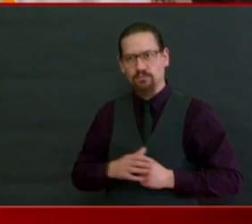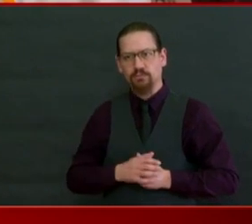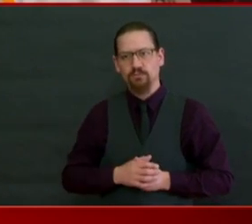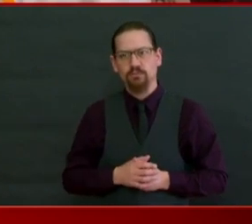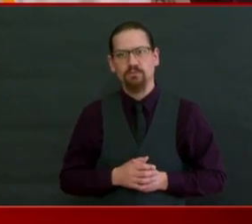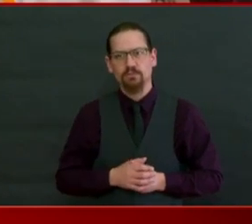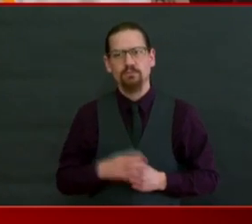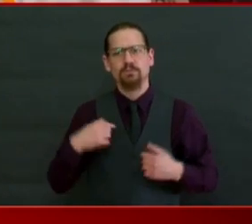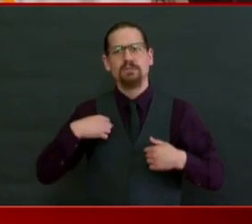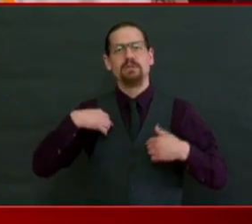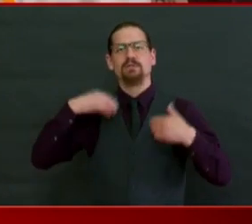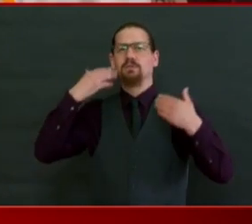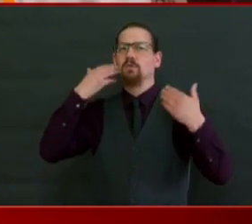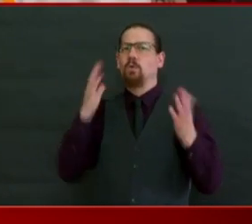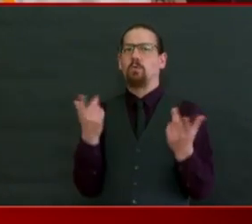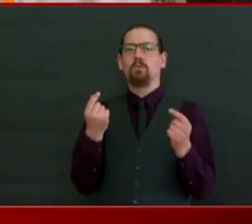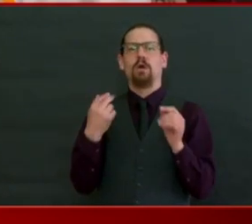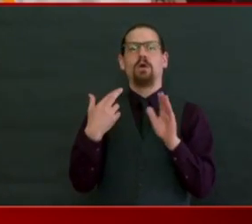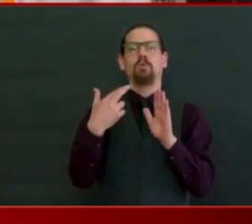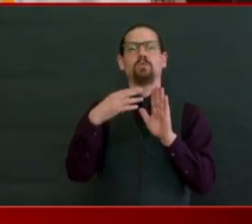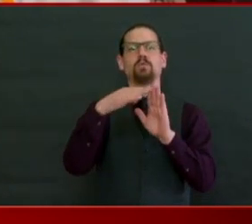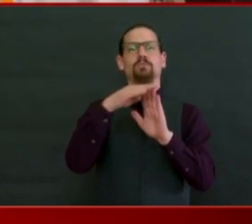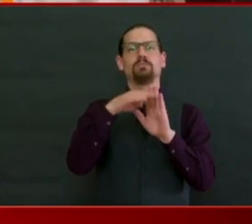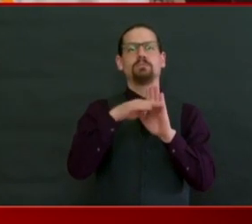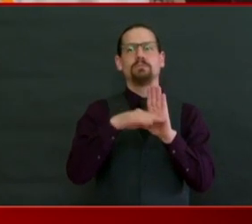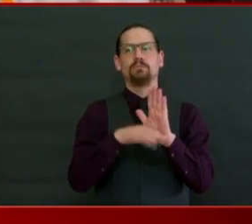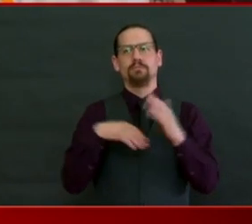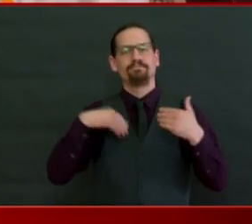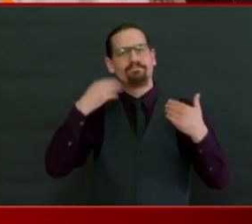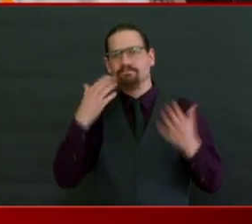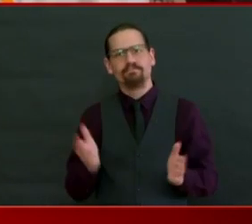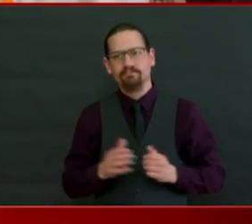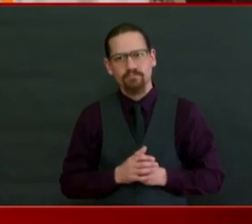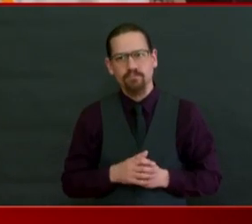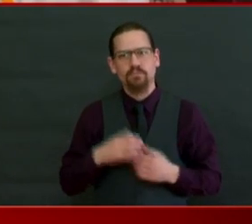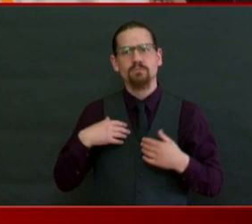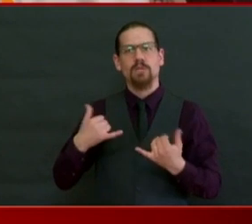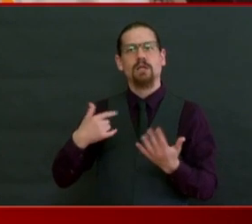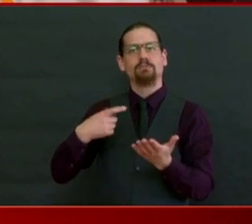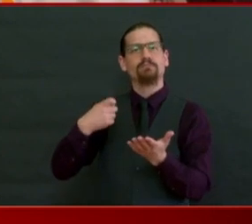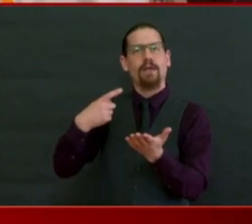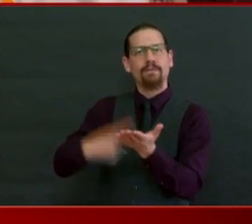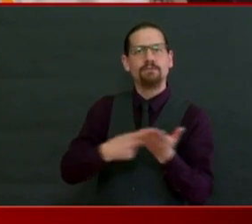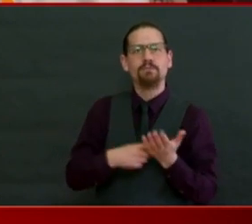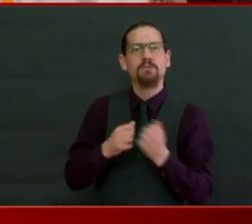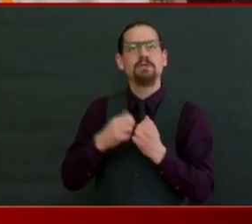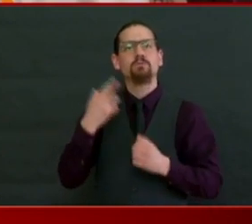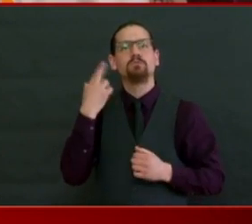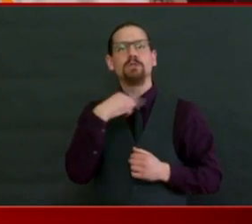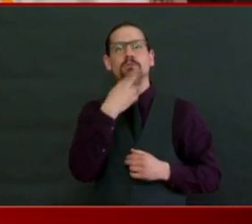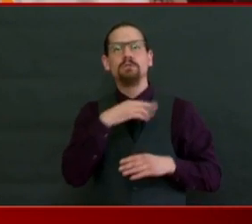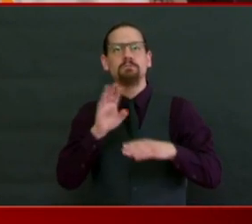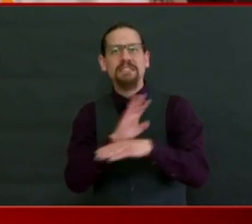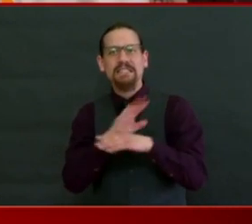WHILE WE DON'T KNOW EXACTLY WHAT THE NEW REGULATIONS WILL